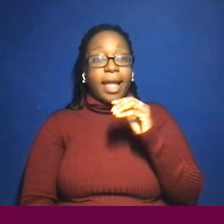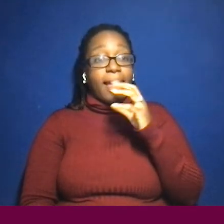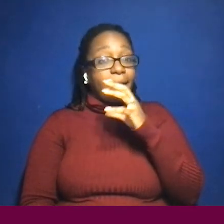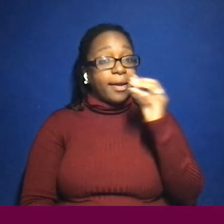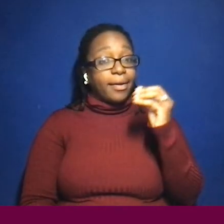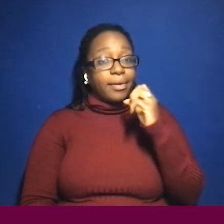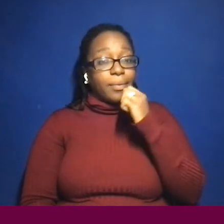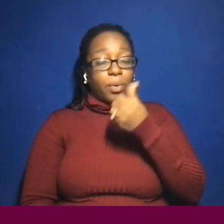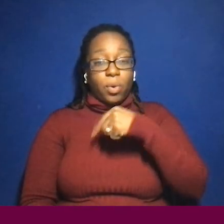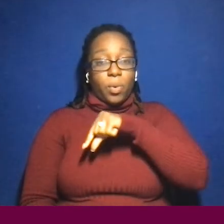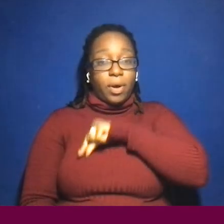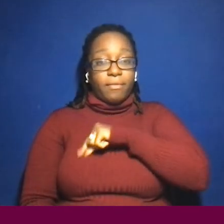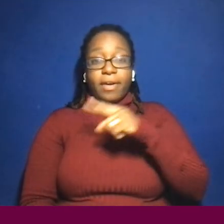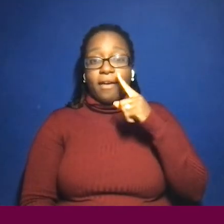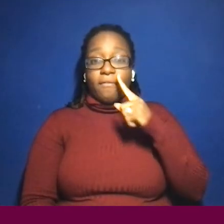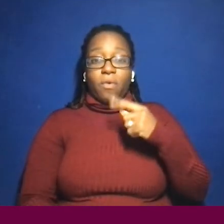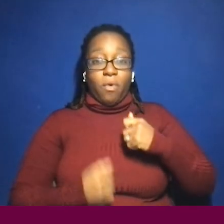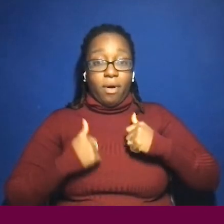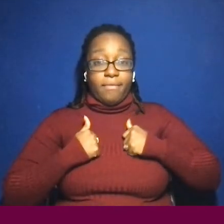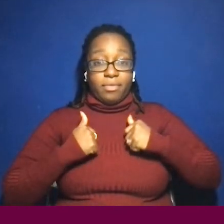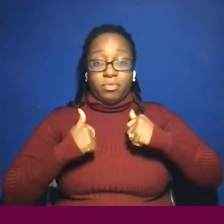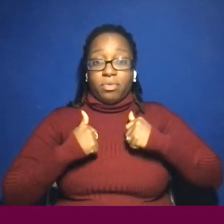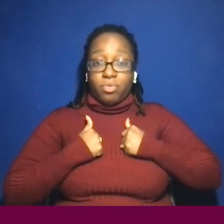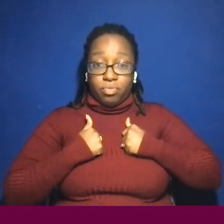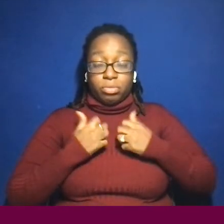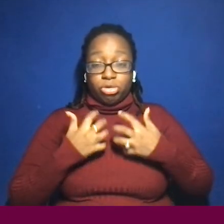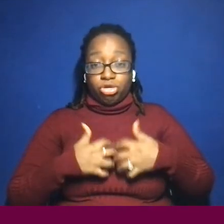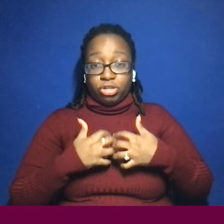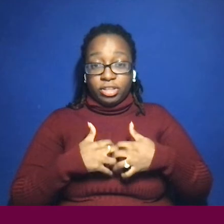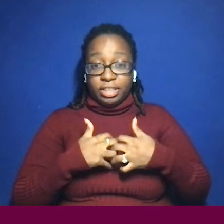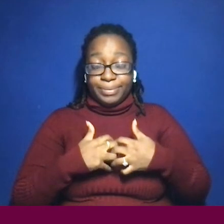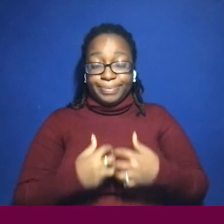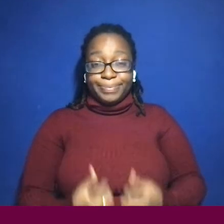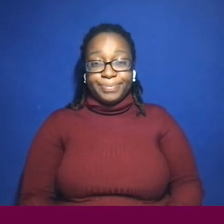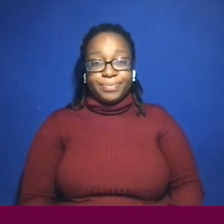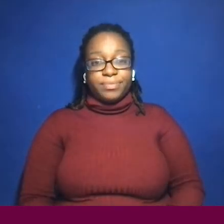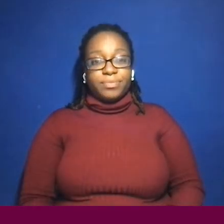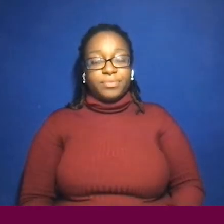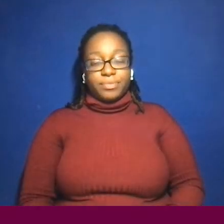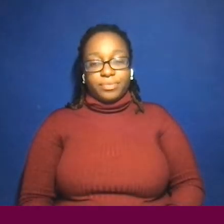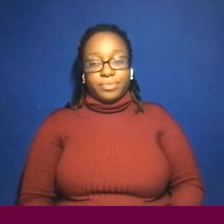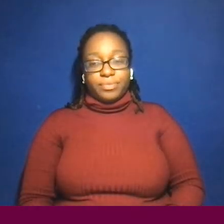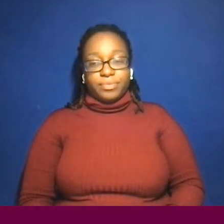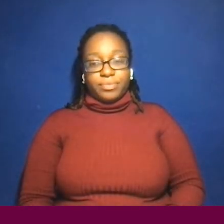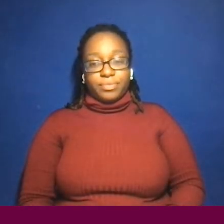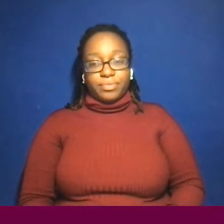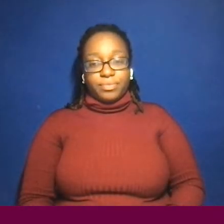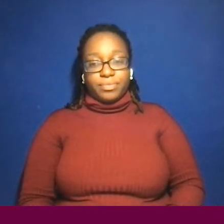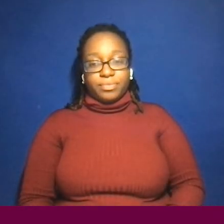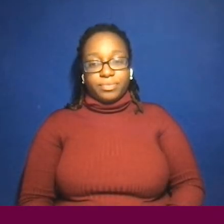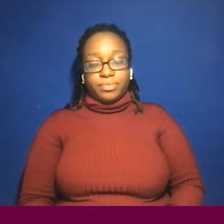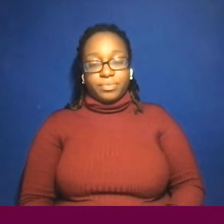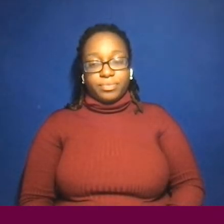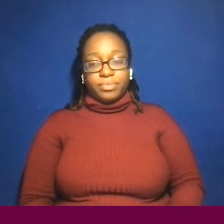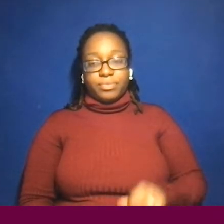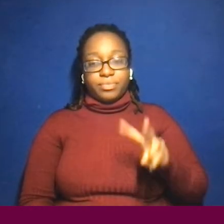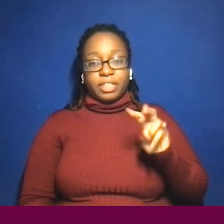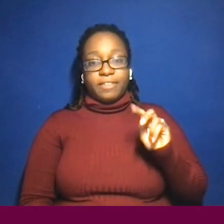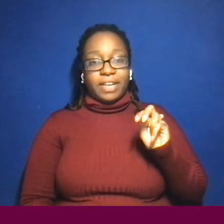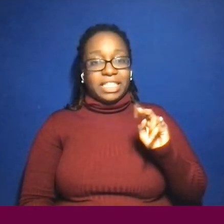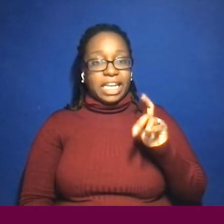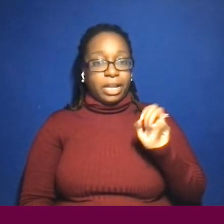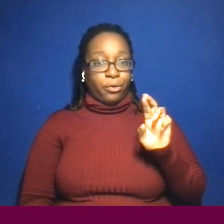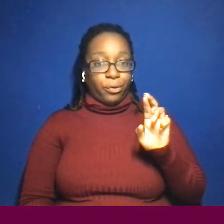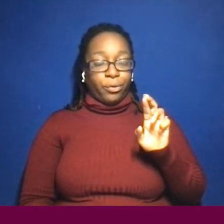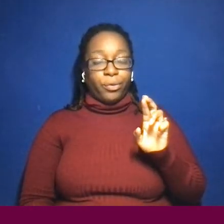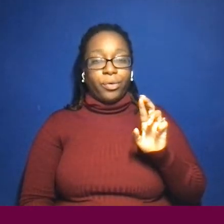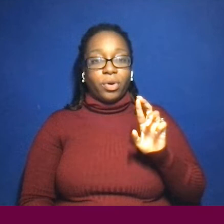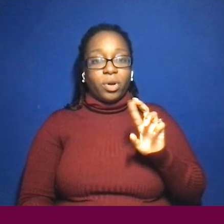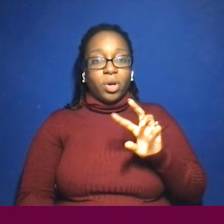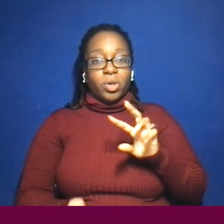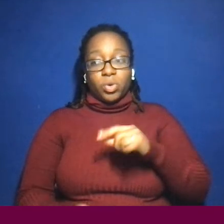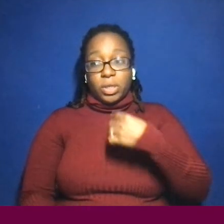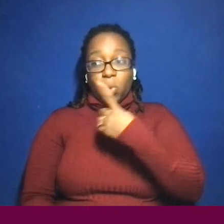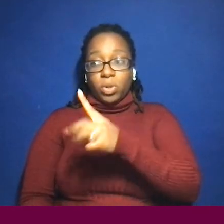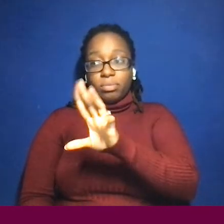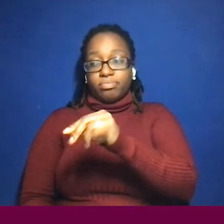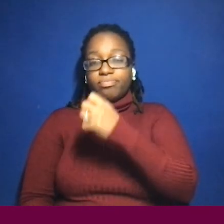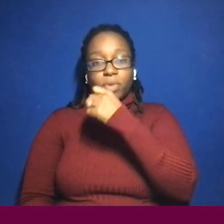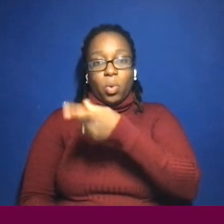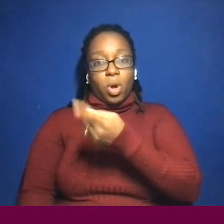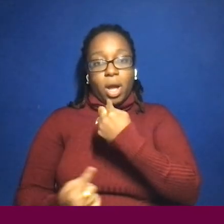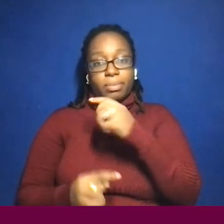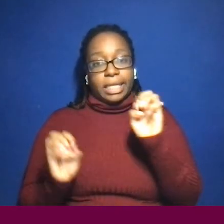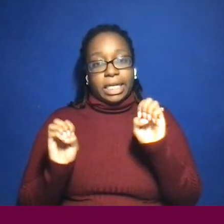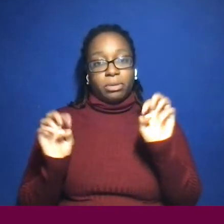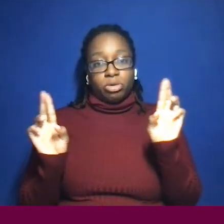for a ventilator. And so they should just not come to the emergency room.